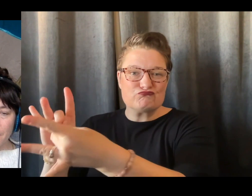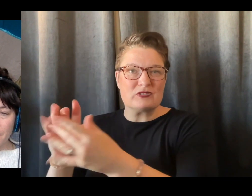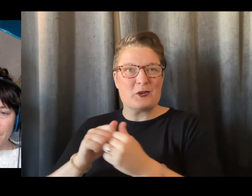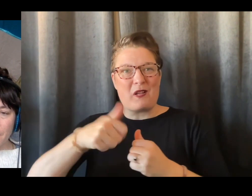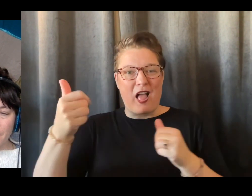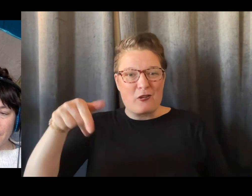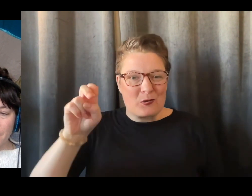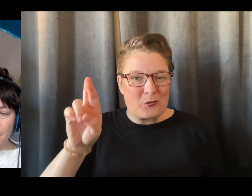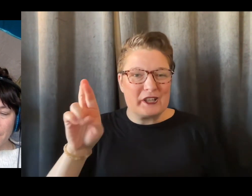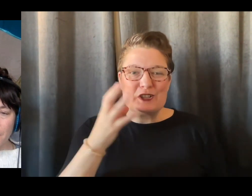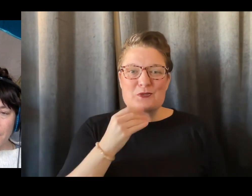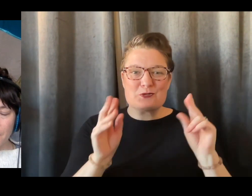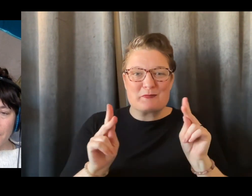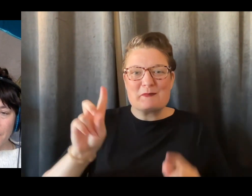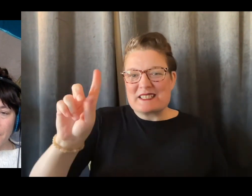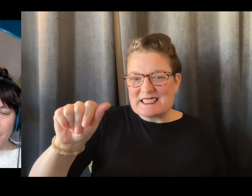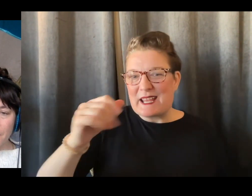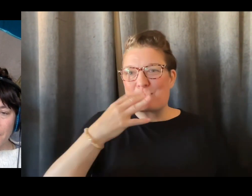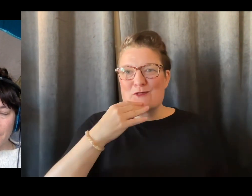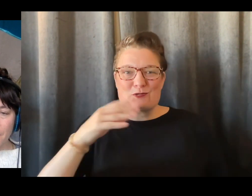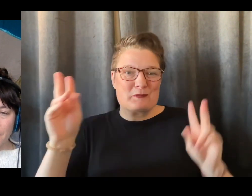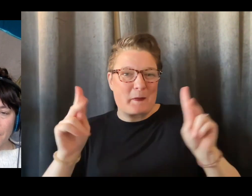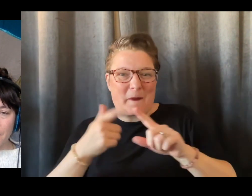and Jews from all over the world who have celebrated and observed in all these